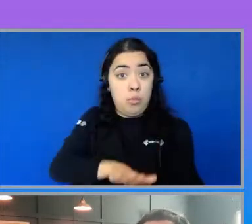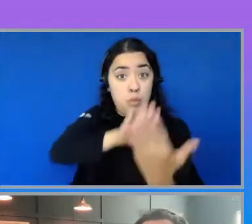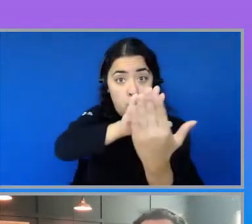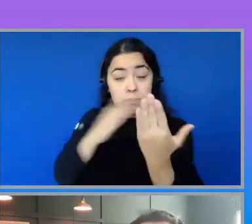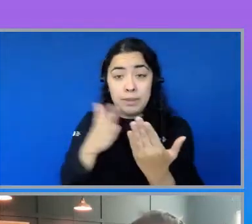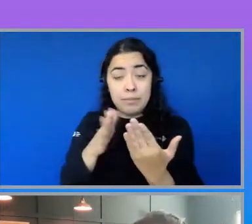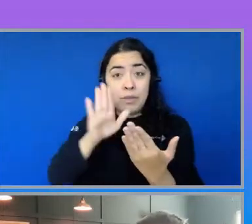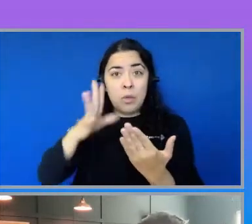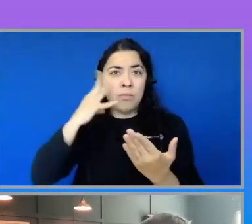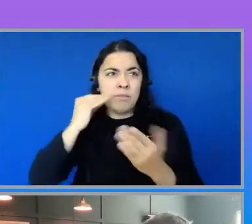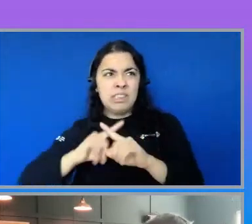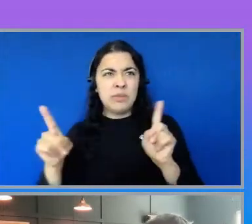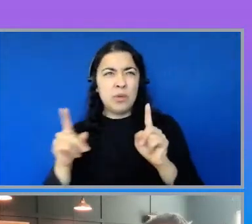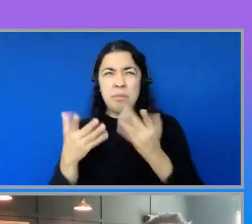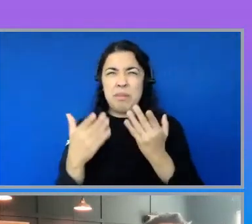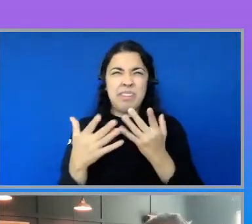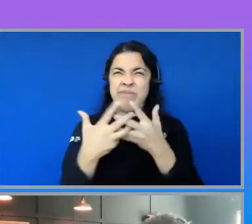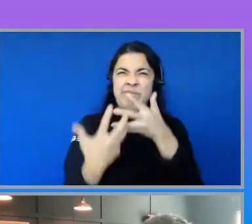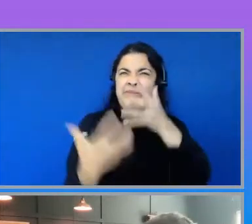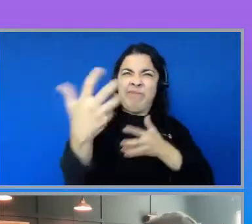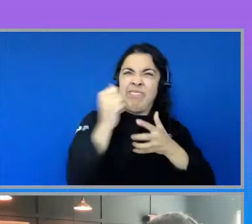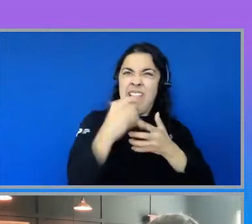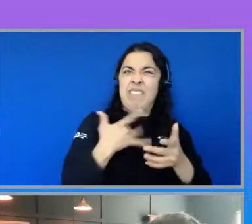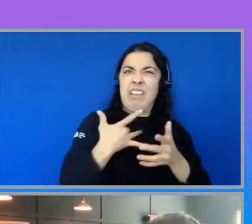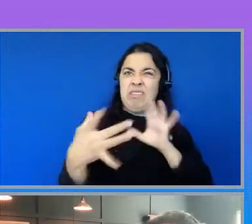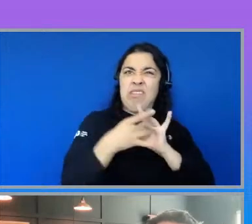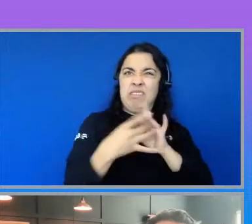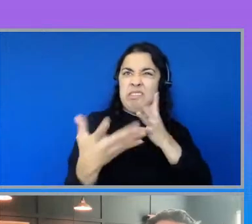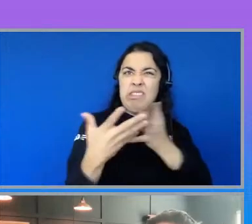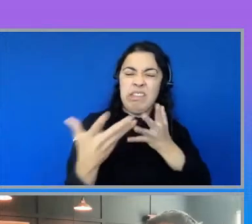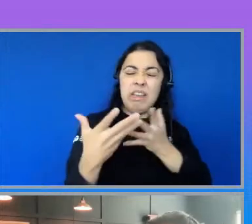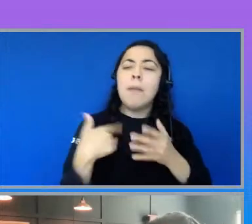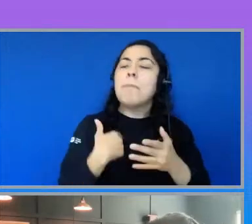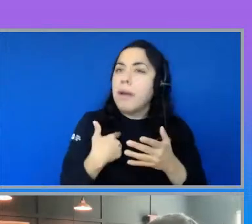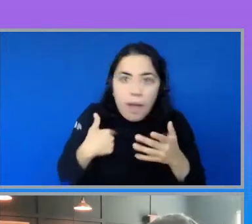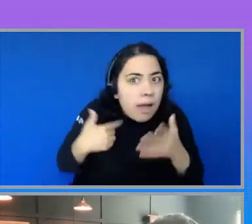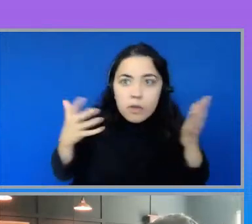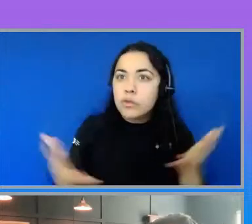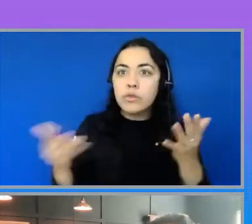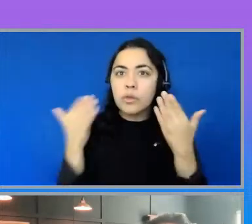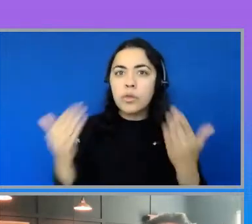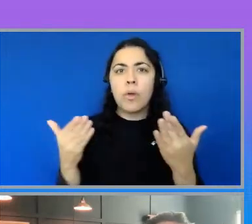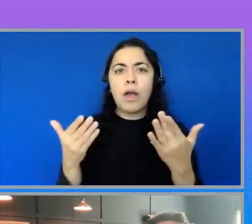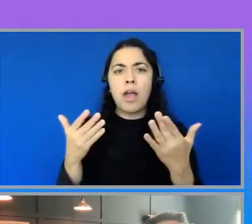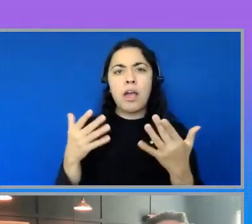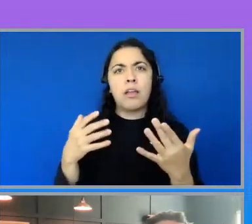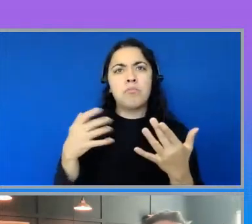you, and it might not be one that resonates with you. And I encourage you to challenge it. I encourage you to evaluate it.